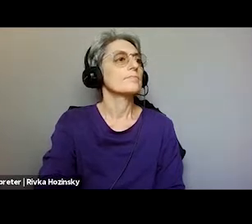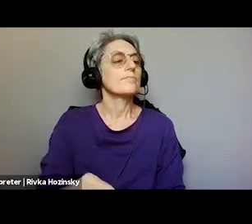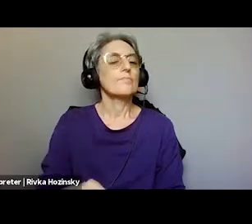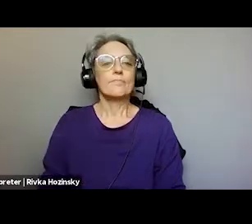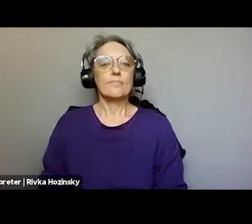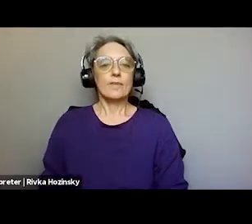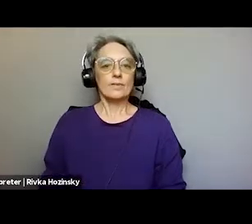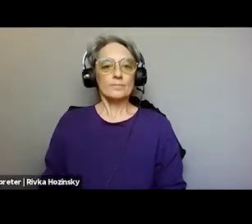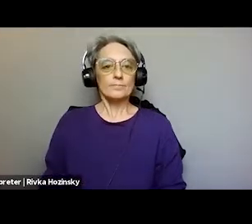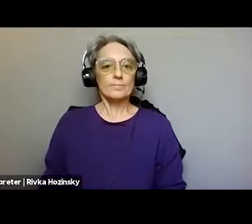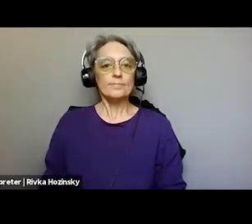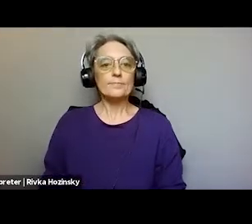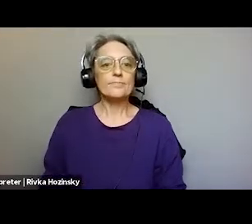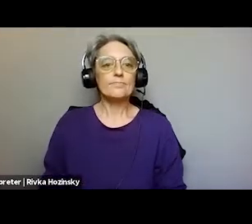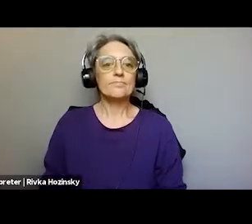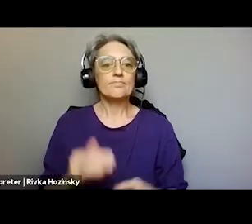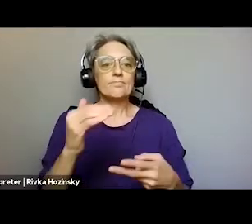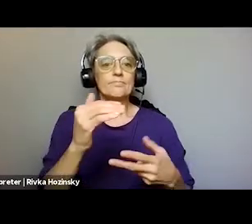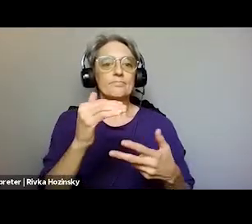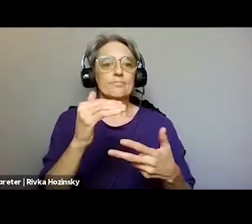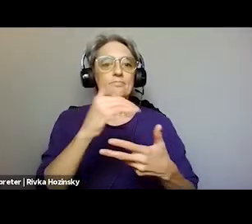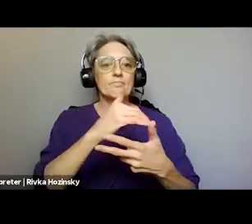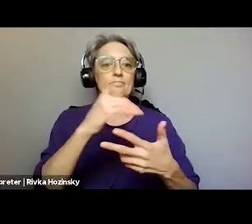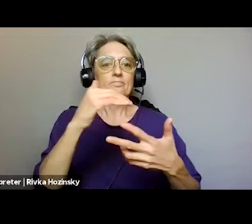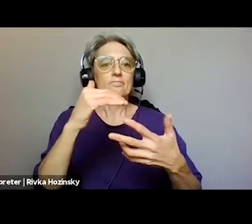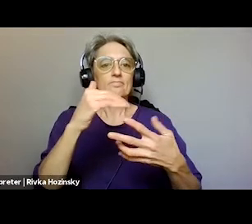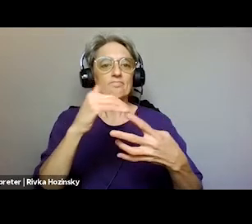Seven percent developed gestational diabetes, fifteen percent delivered pre-term,